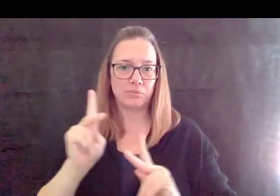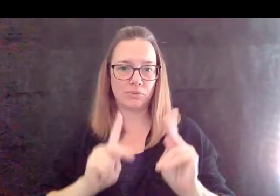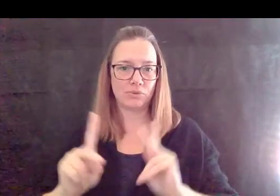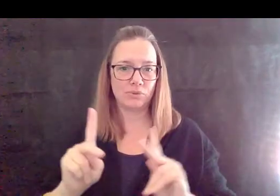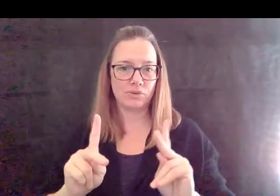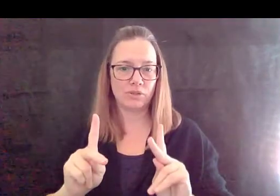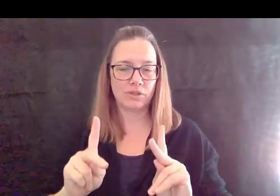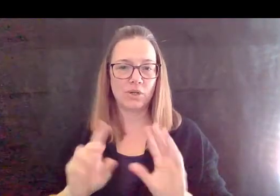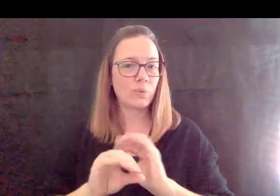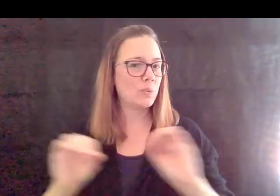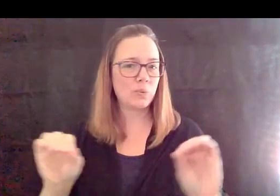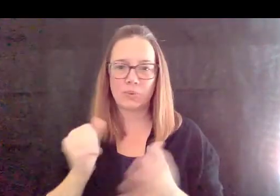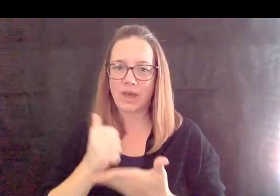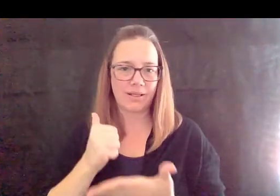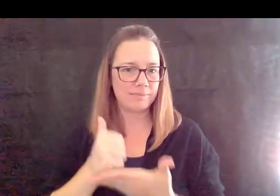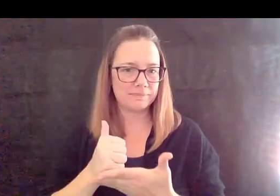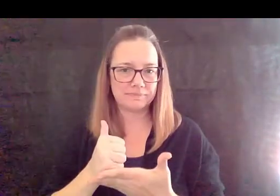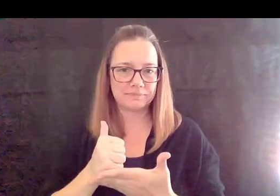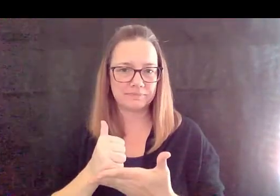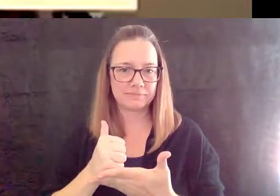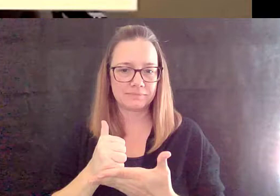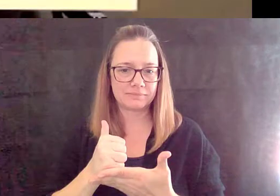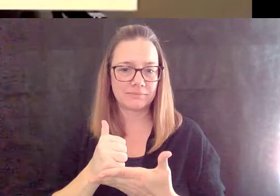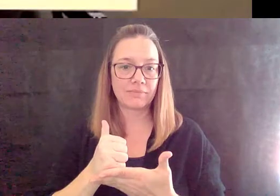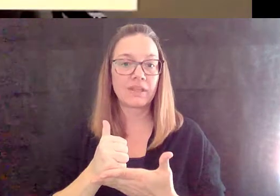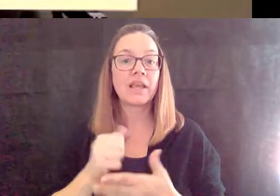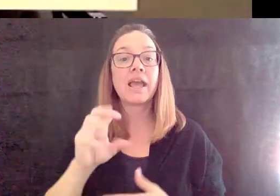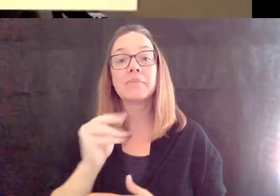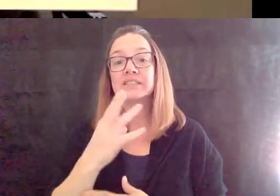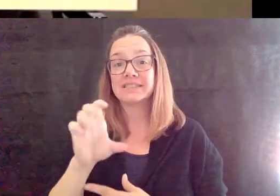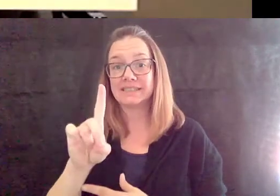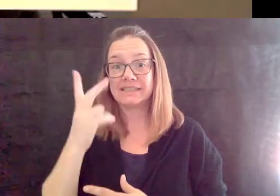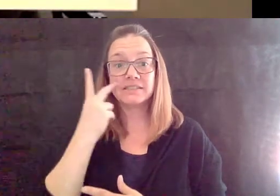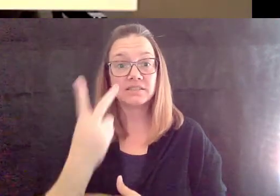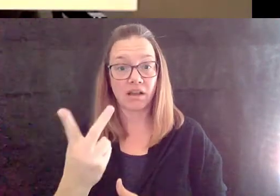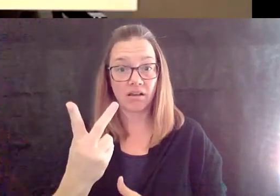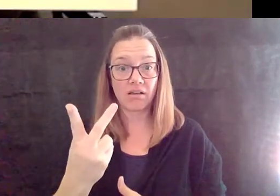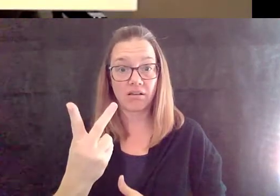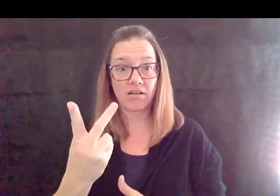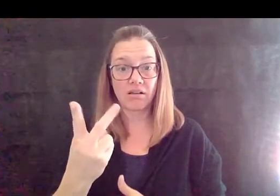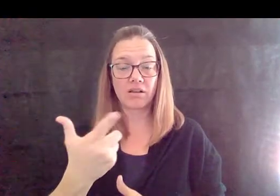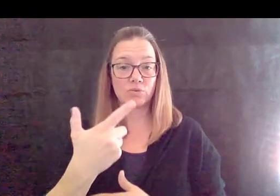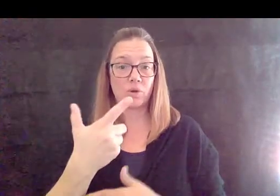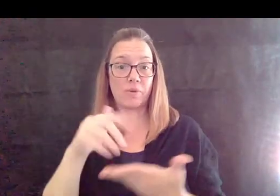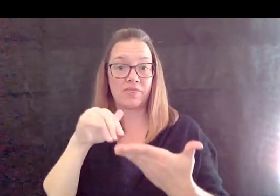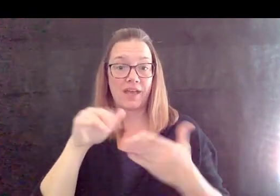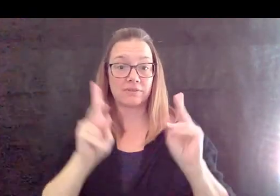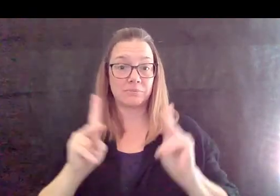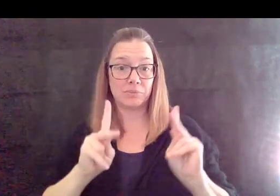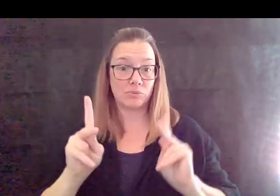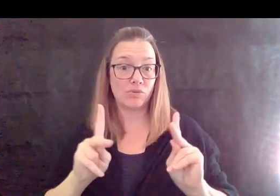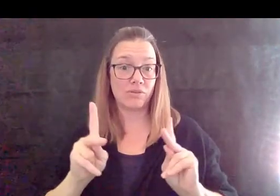Annually, Mental Health Center of Denver saw 21,000 people last year, which is a lot. And I'm proud about that.